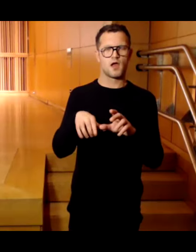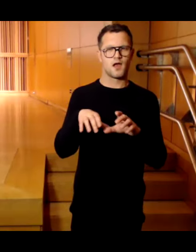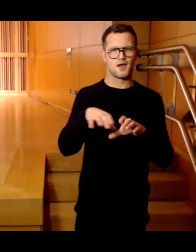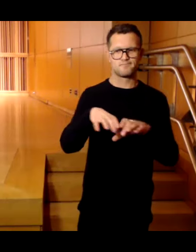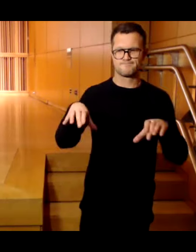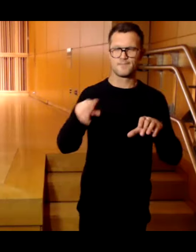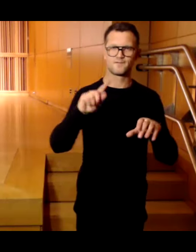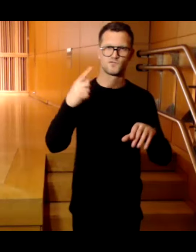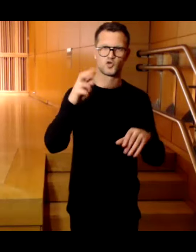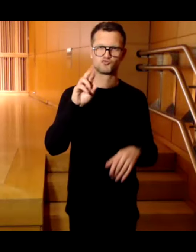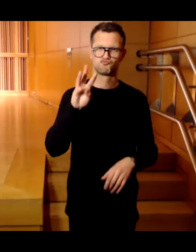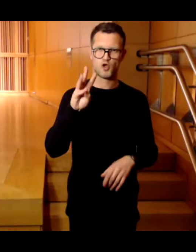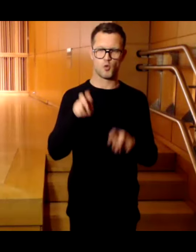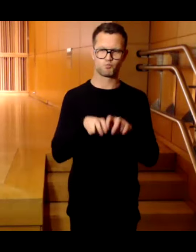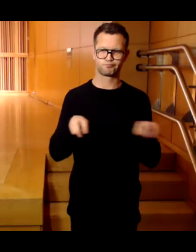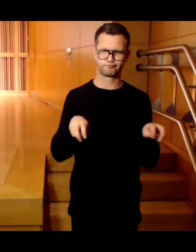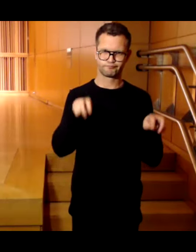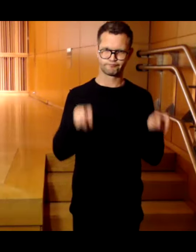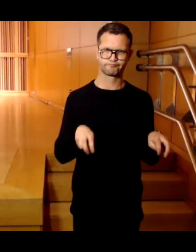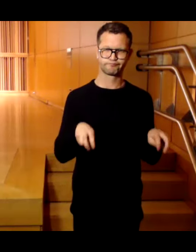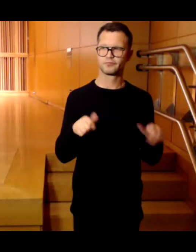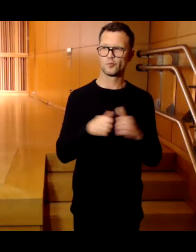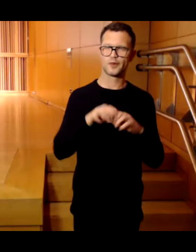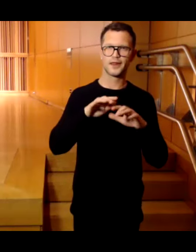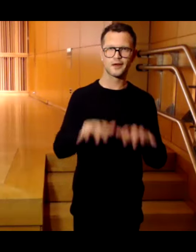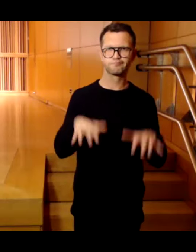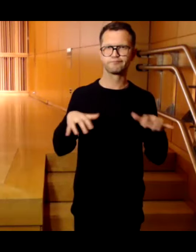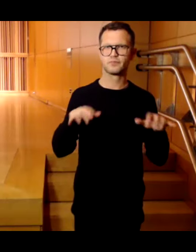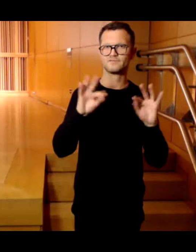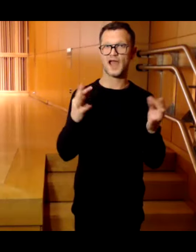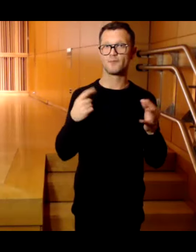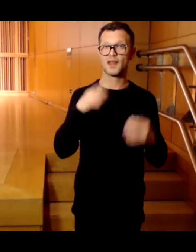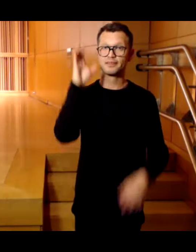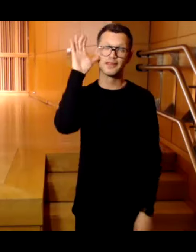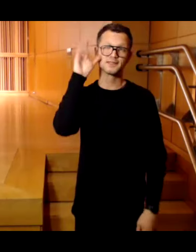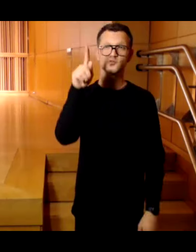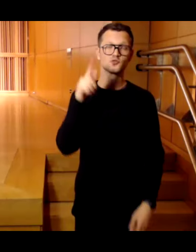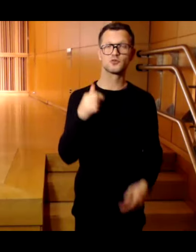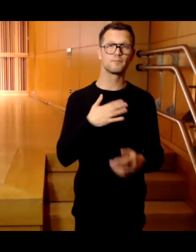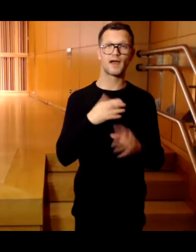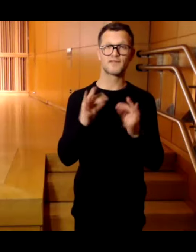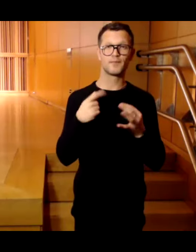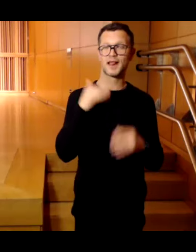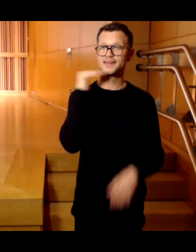Packed with my grieving kin. And listen to my loved ones lie.